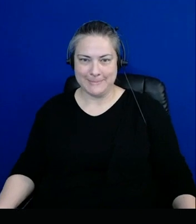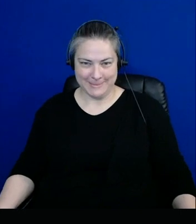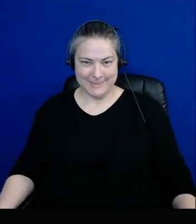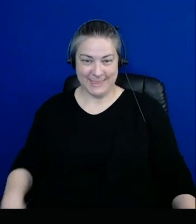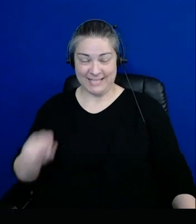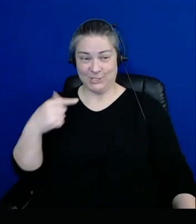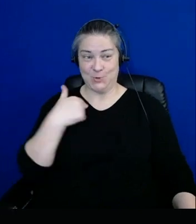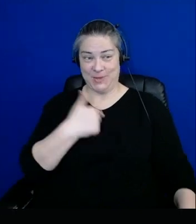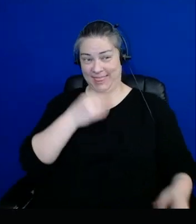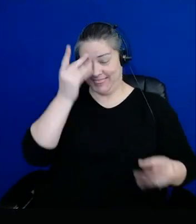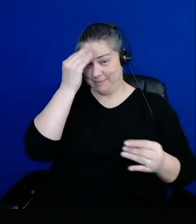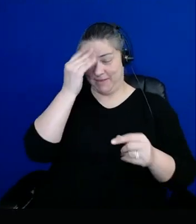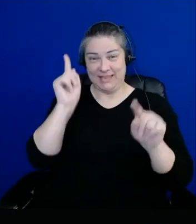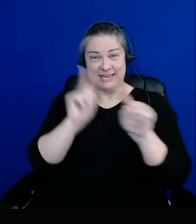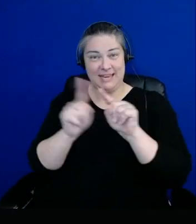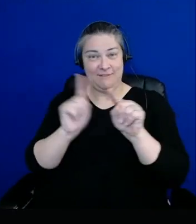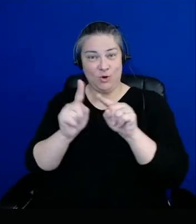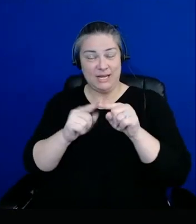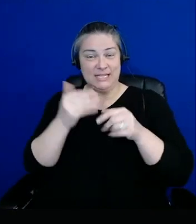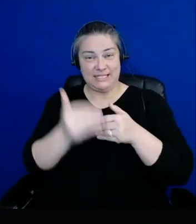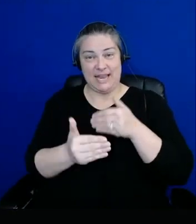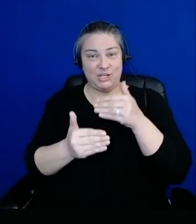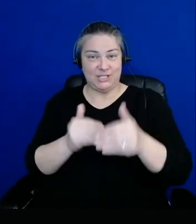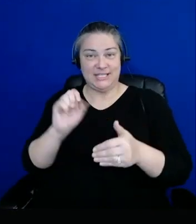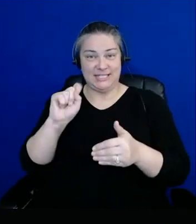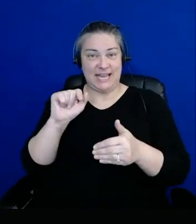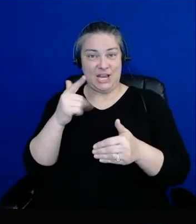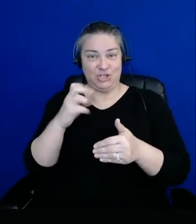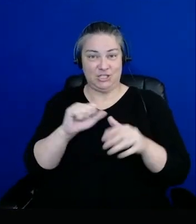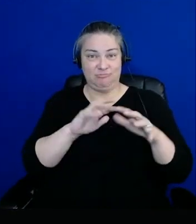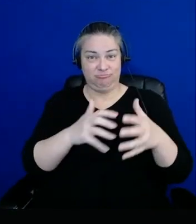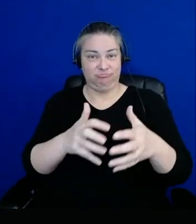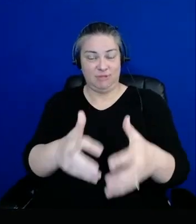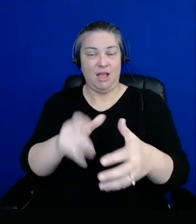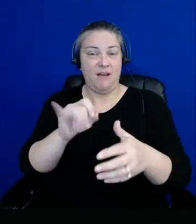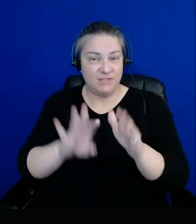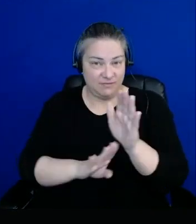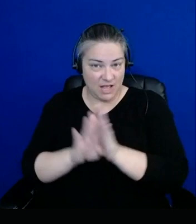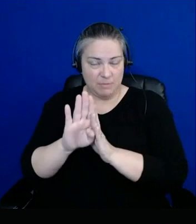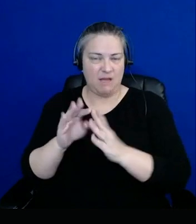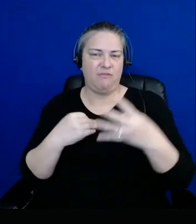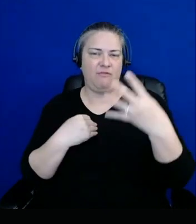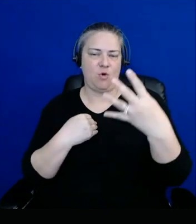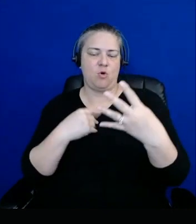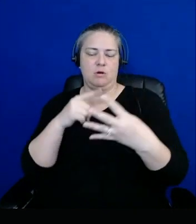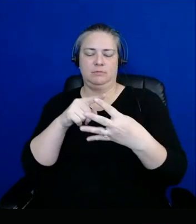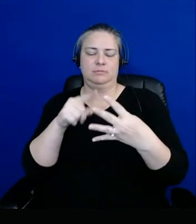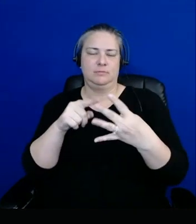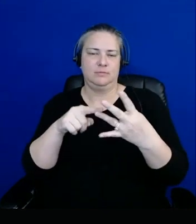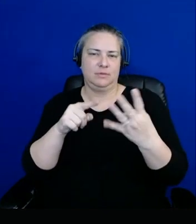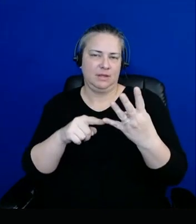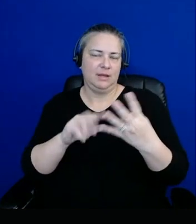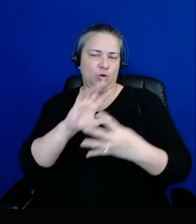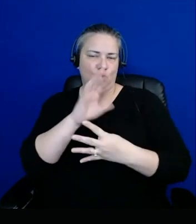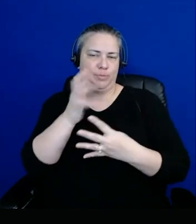When we think about the stages of development, we've broken them really down into four distinct